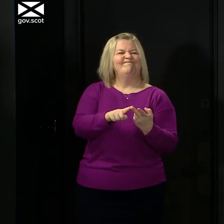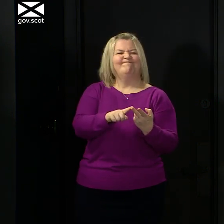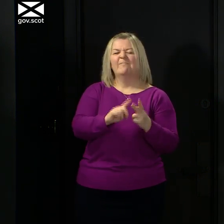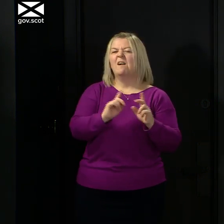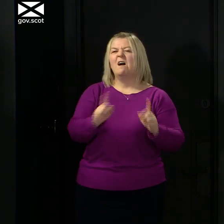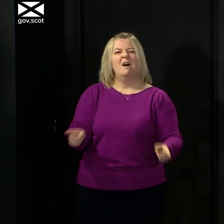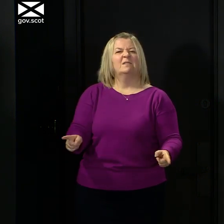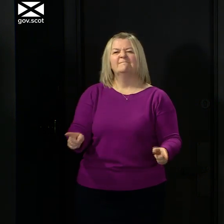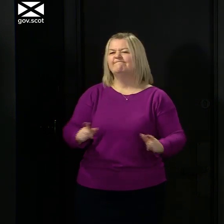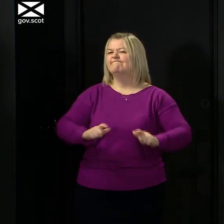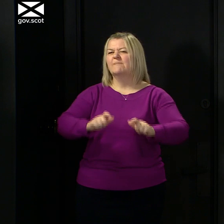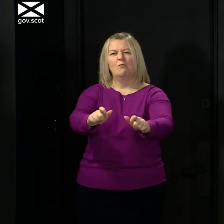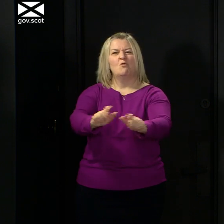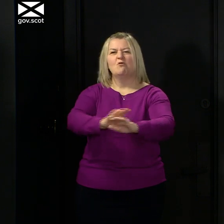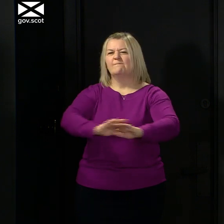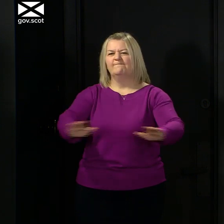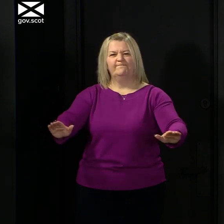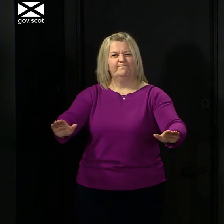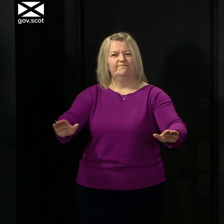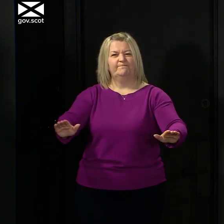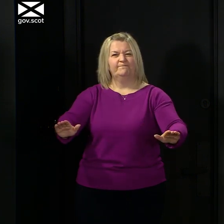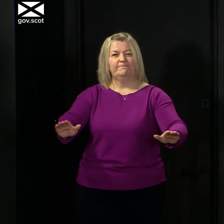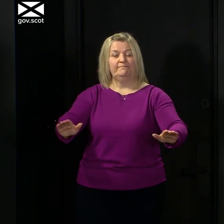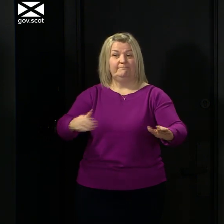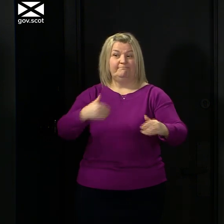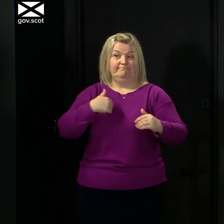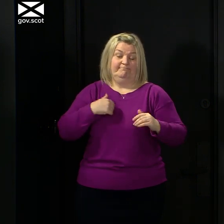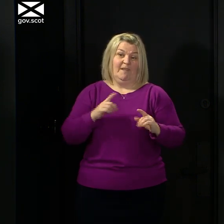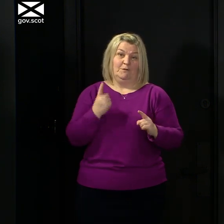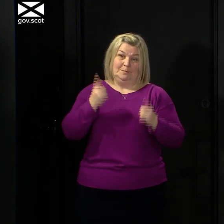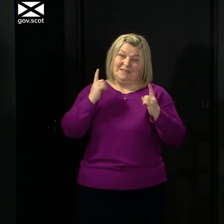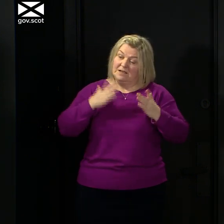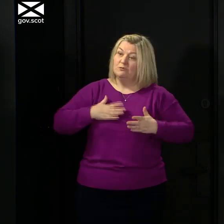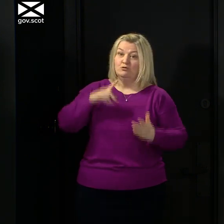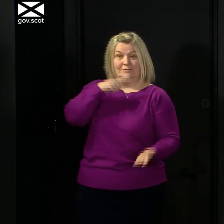judgements are, you know, my responsibility to make as First Minister and I stand by them,